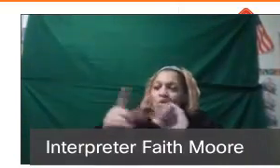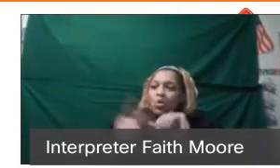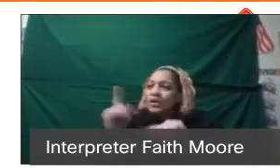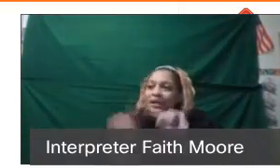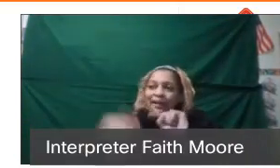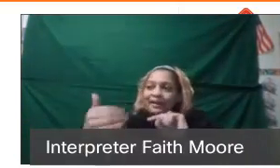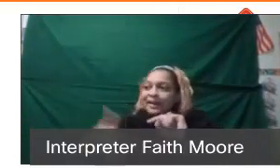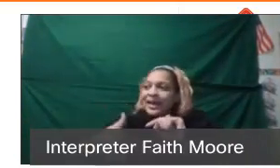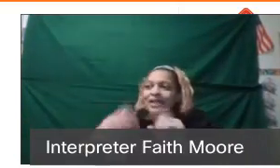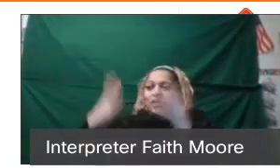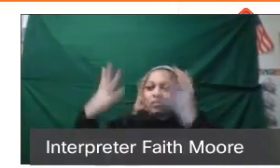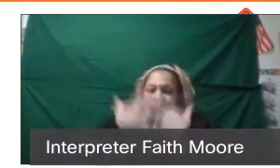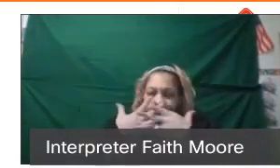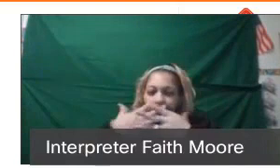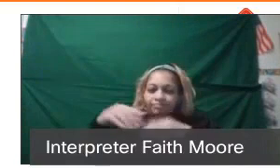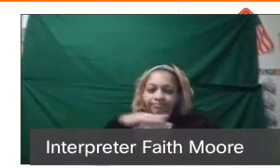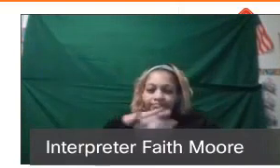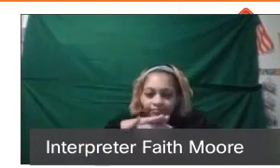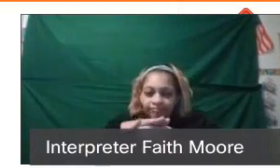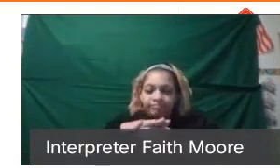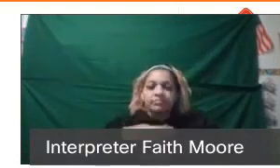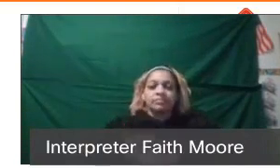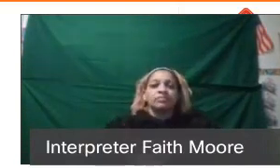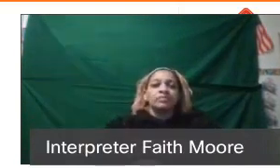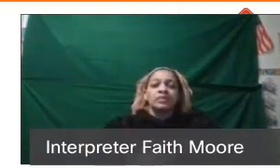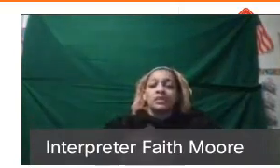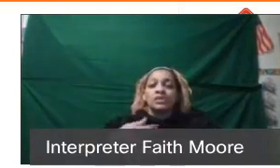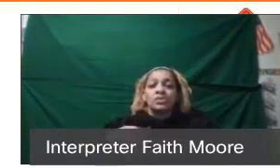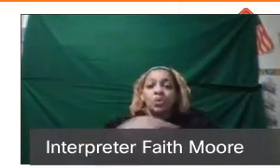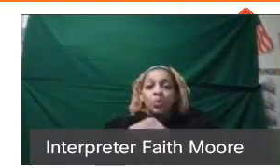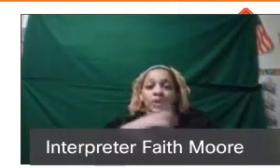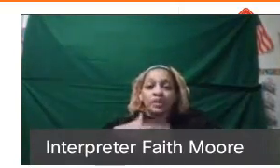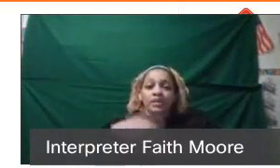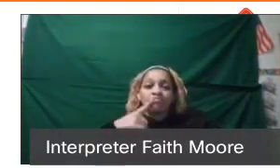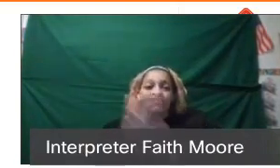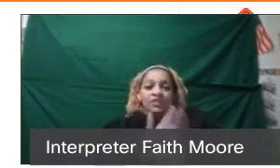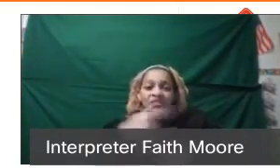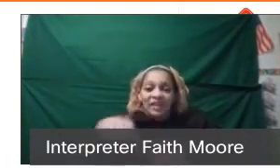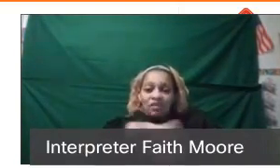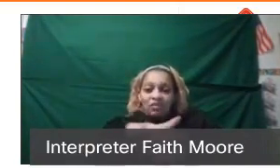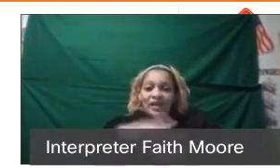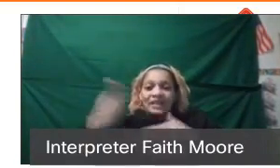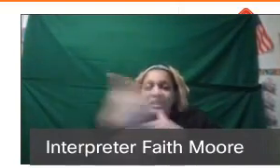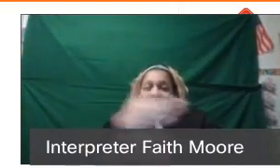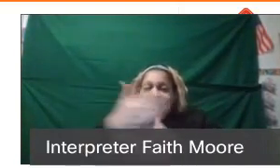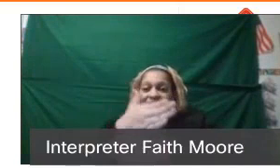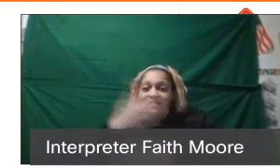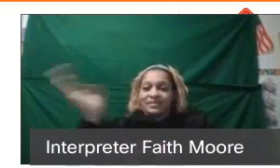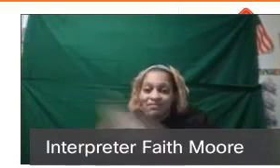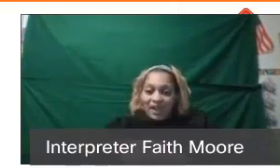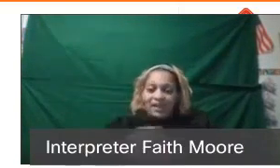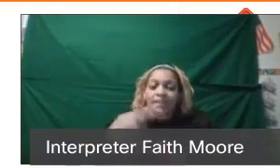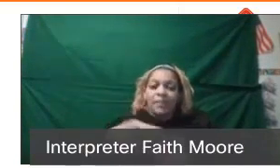S, and also the infirmities ratio, which is the average divided by minimum, uh.